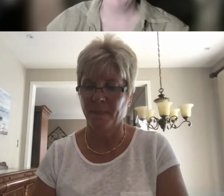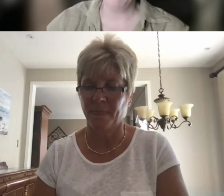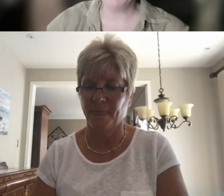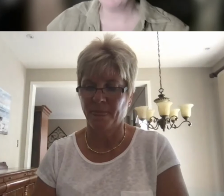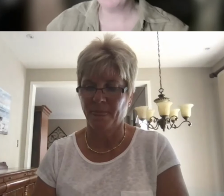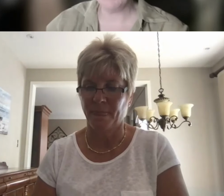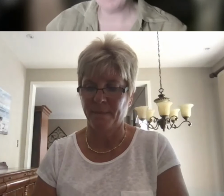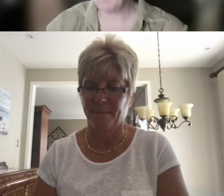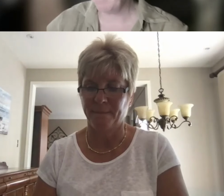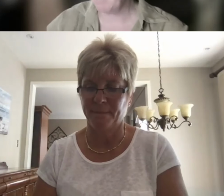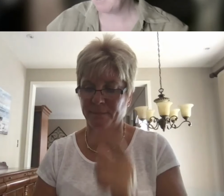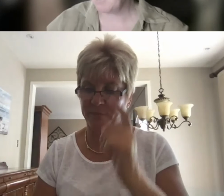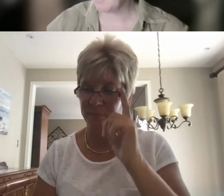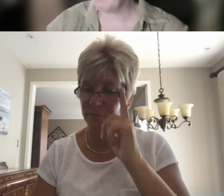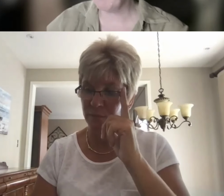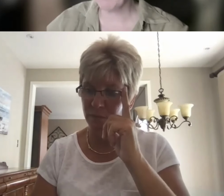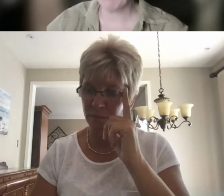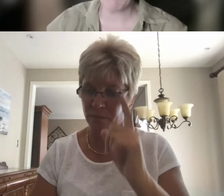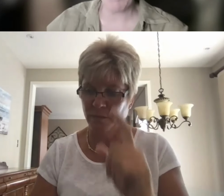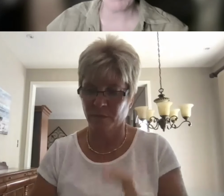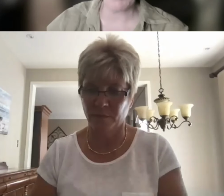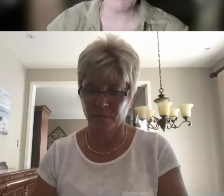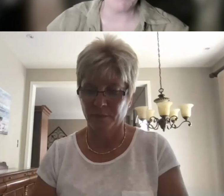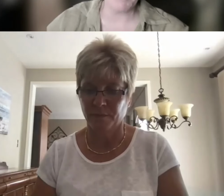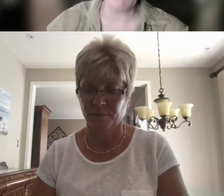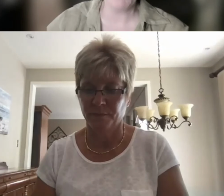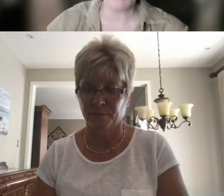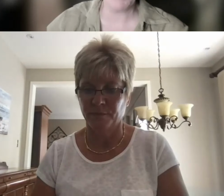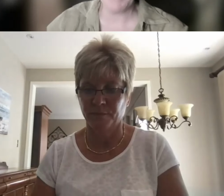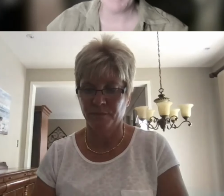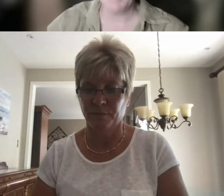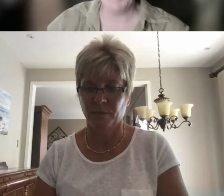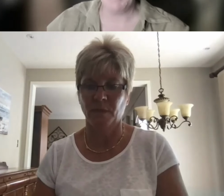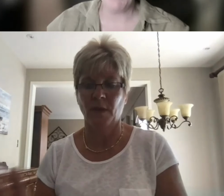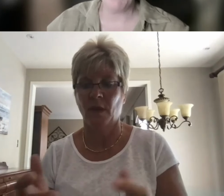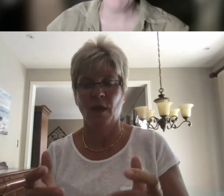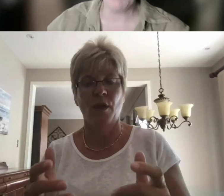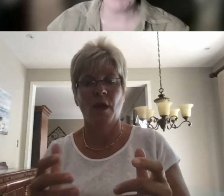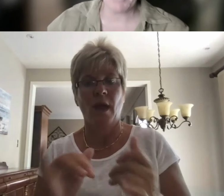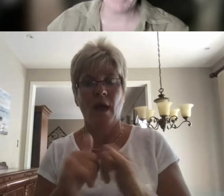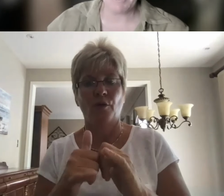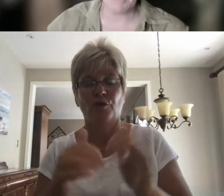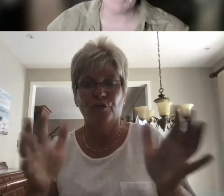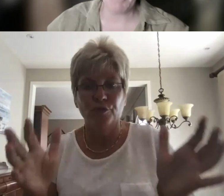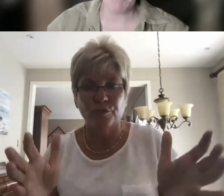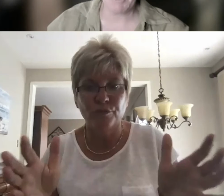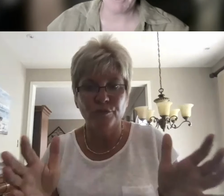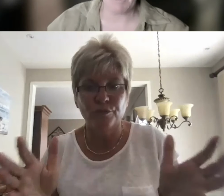What sets you up for promotion or demotion? All of those things need to be rethought